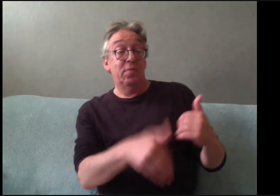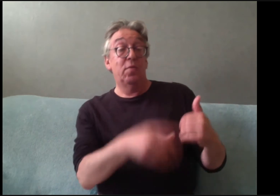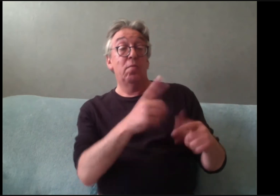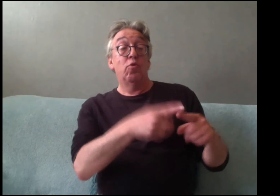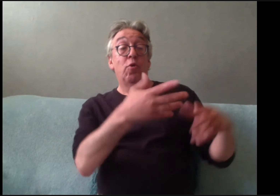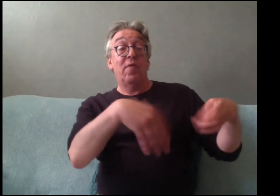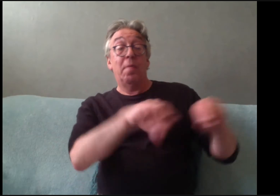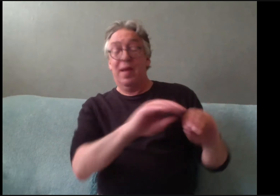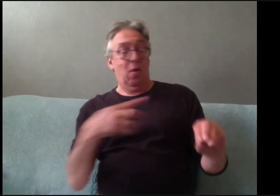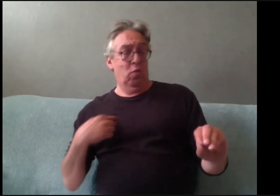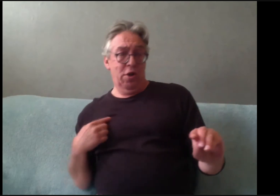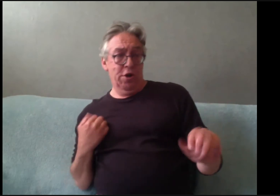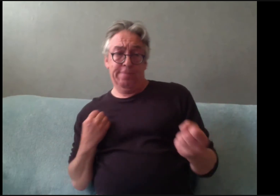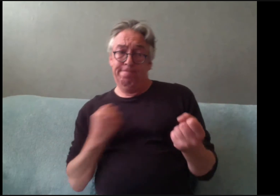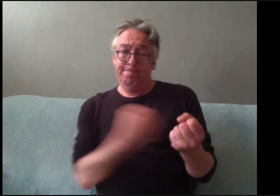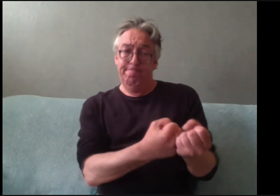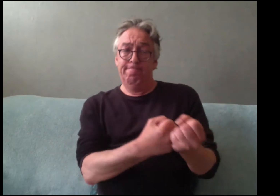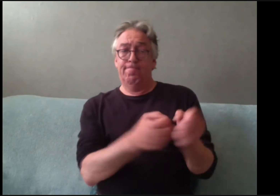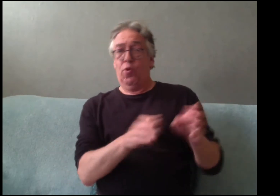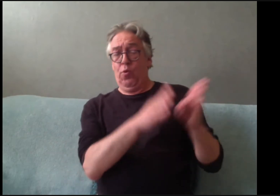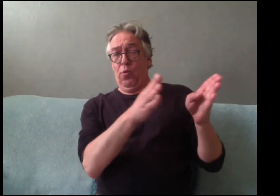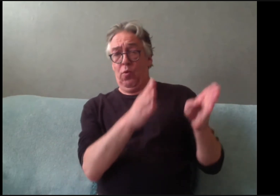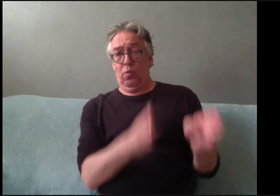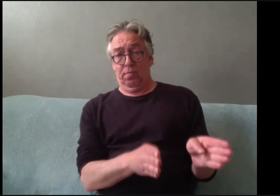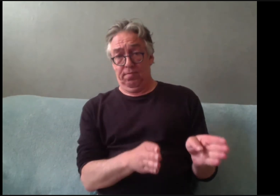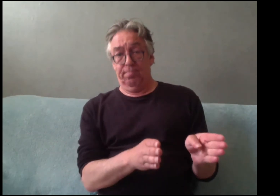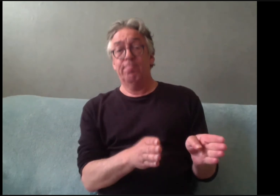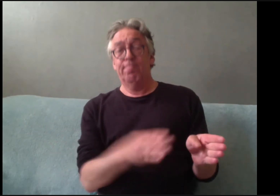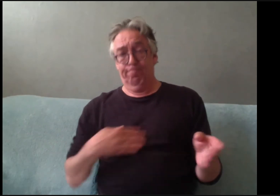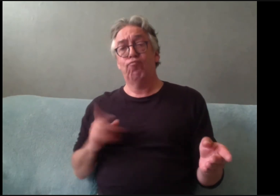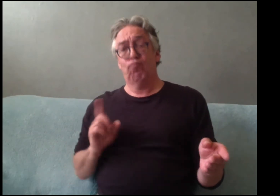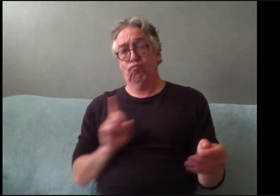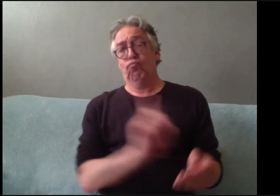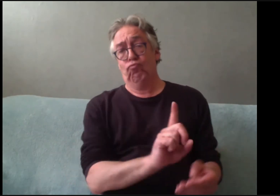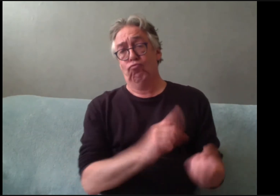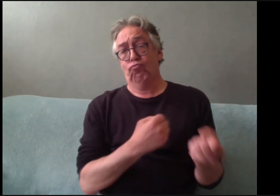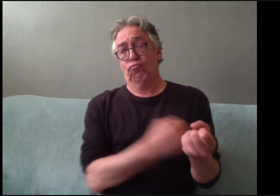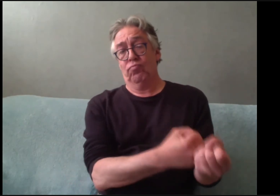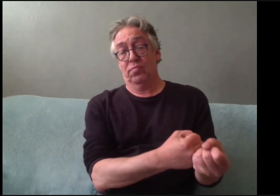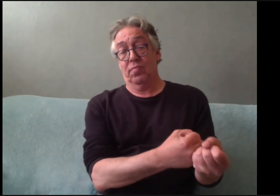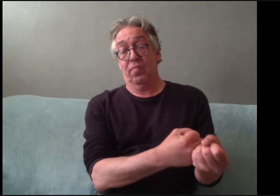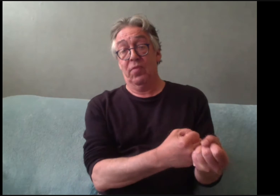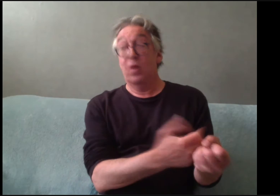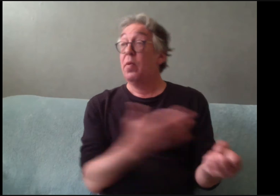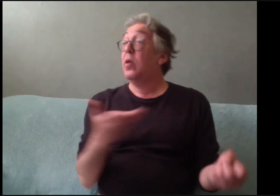especially those who no longer benefit from the continuity of essential care.